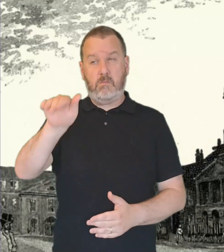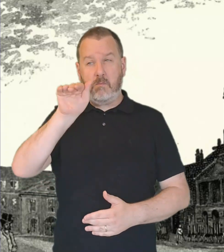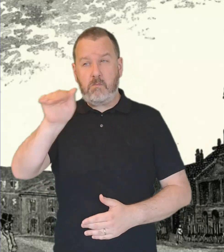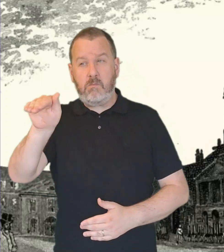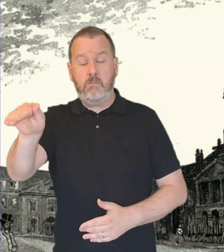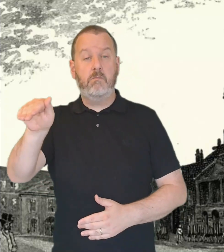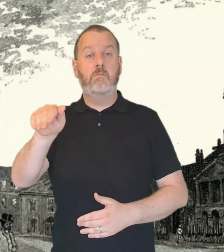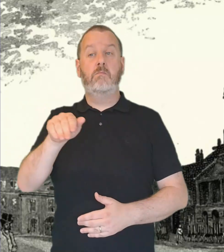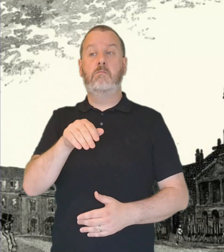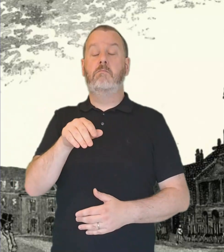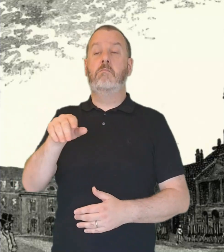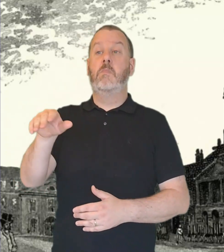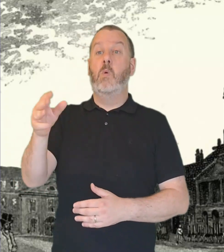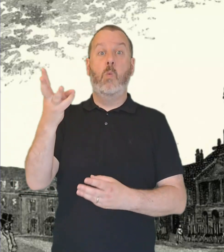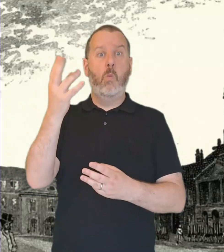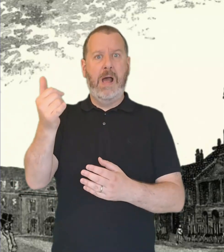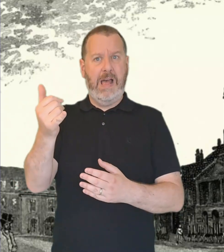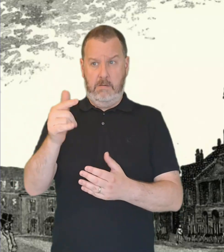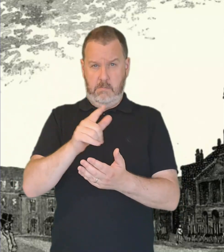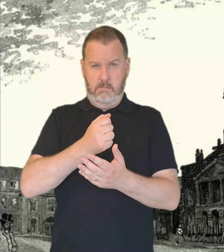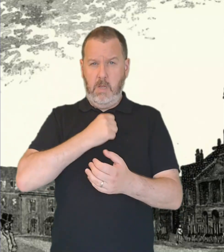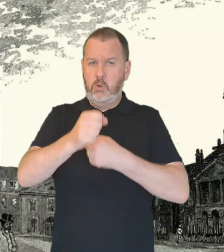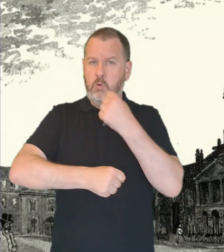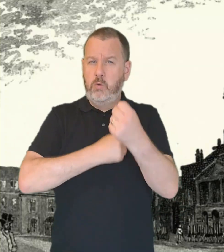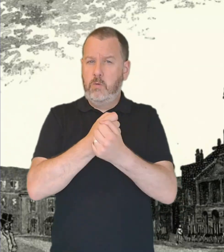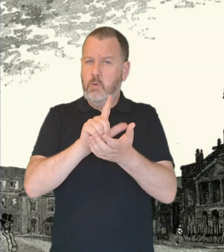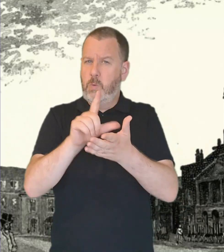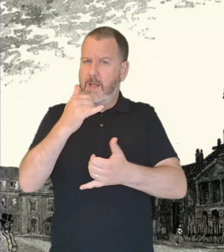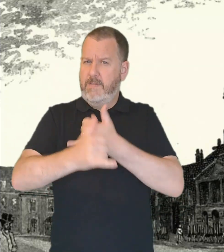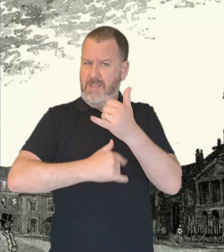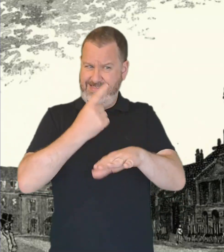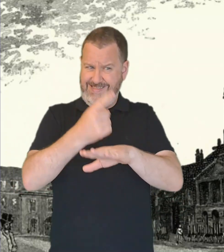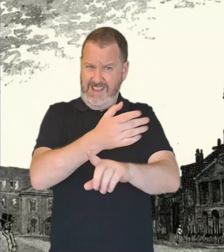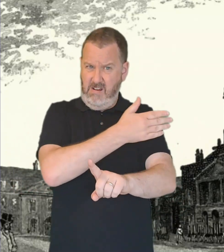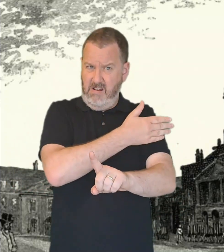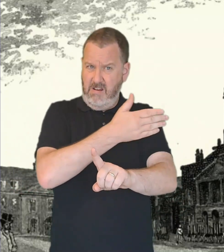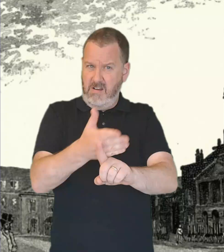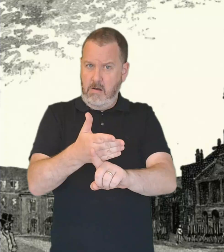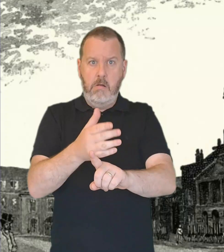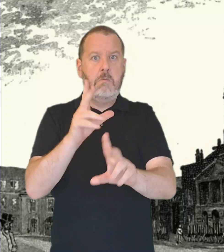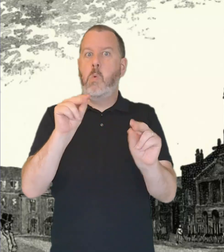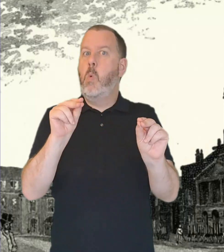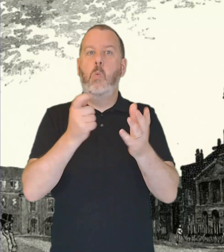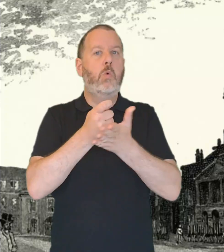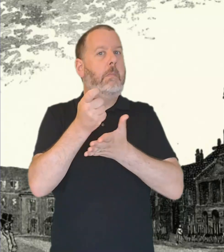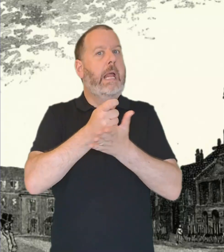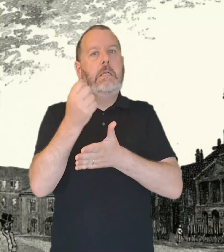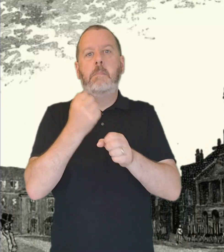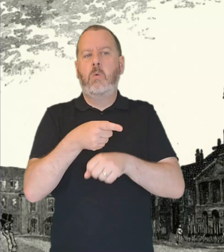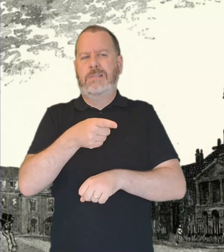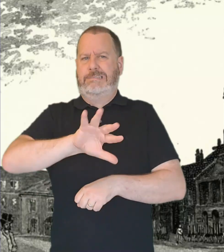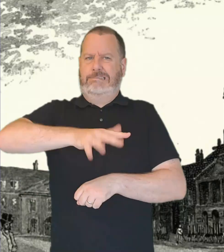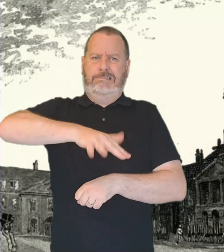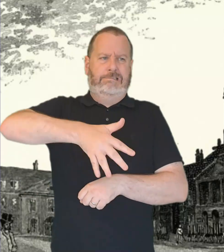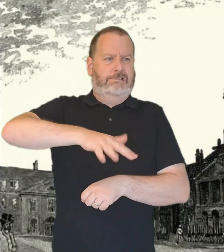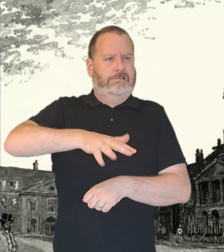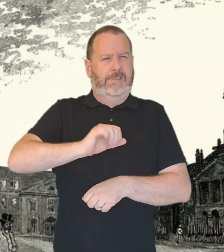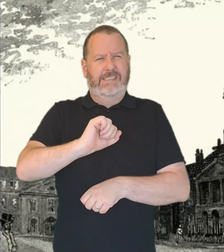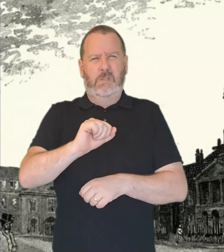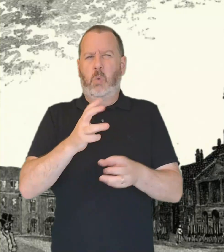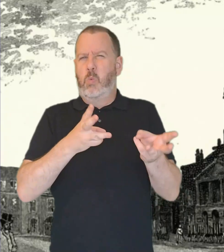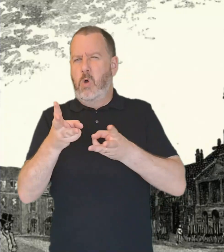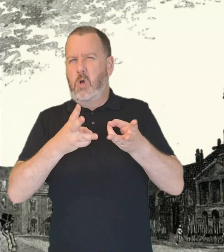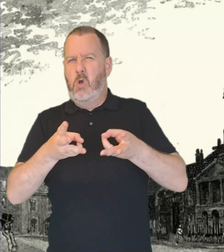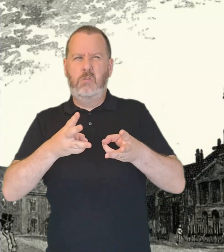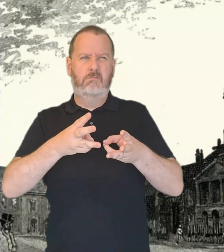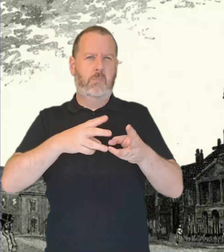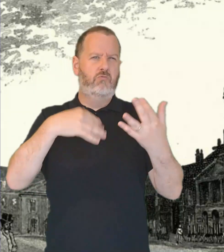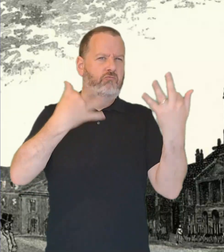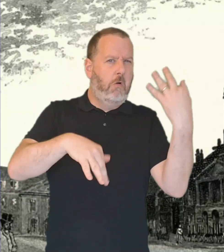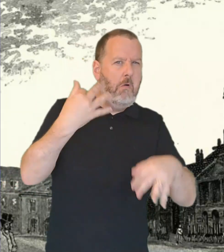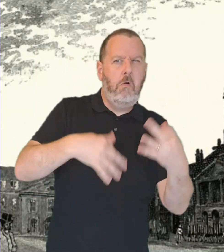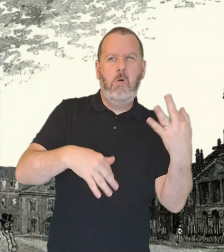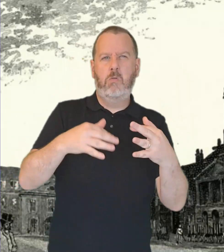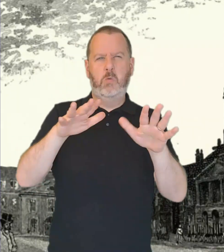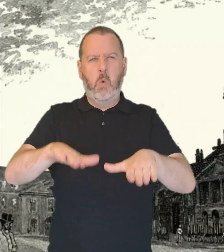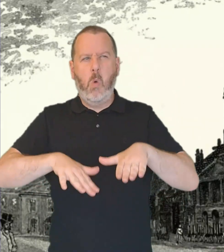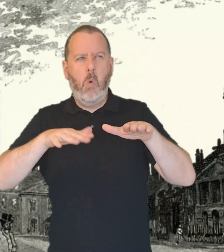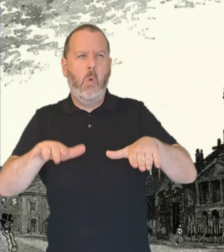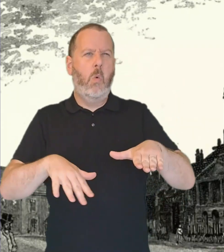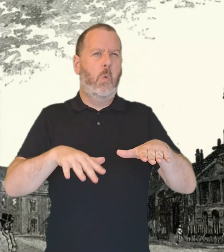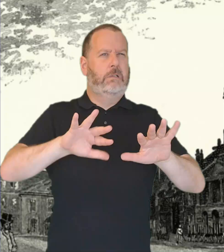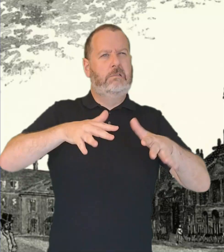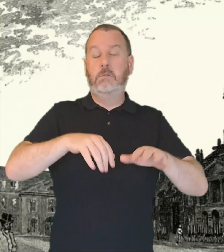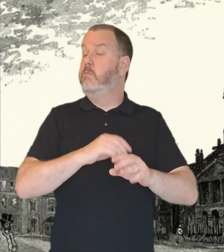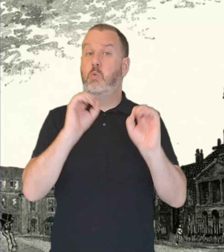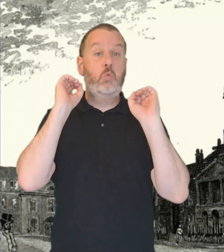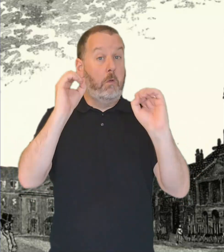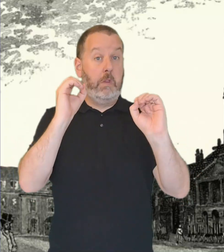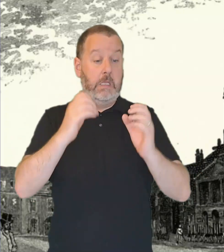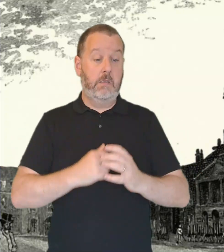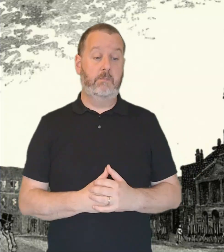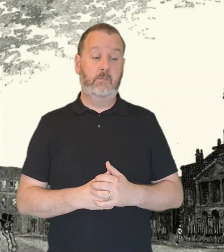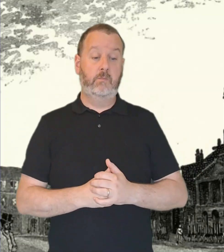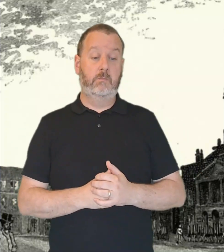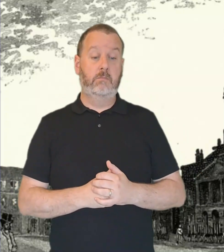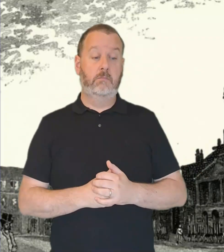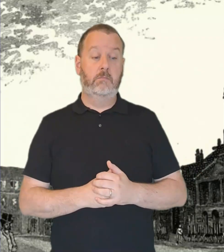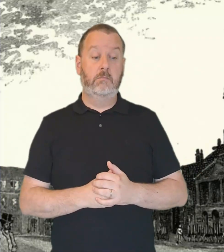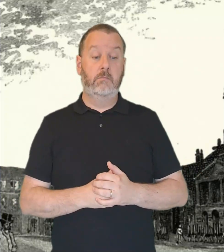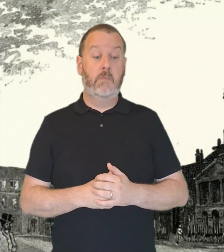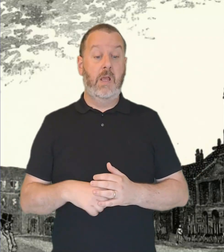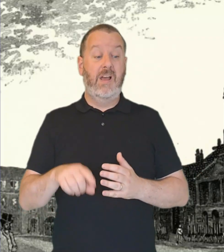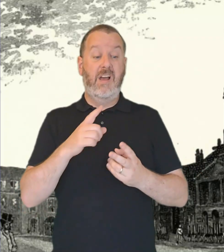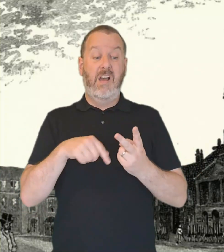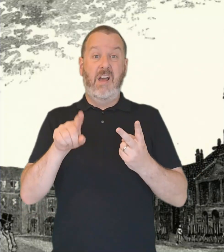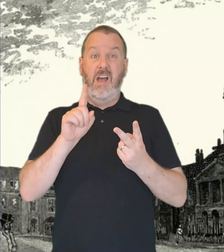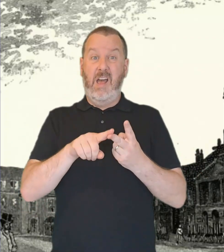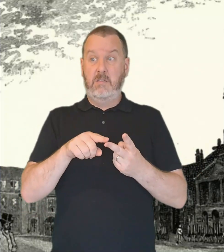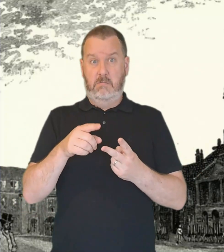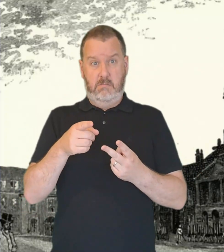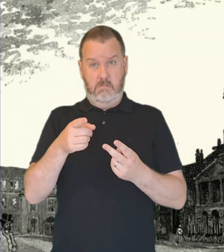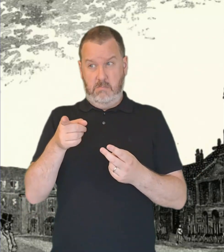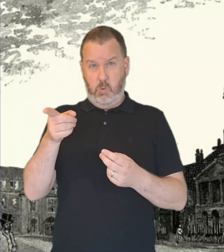no complaint whatsoever about John Moore's work in 12 years.